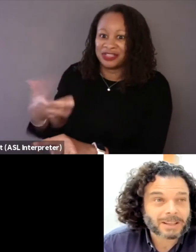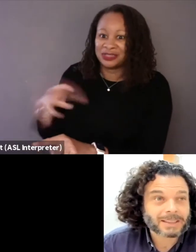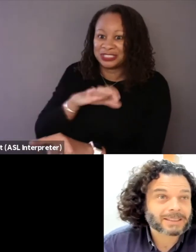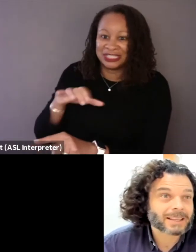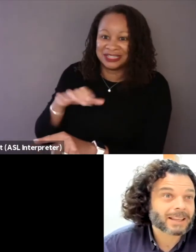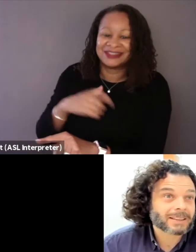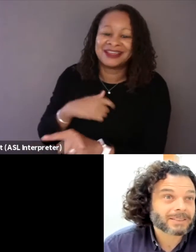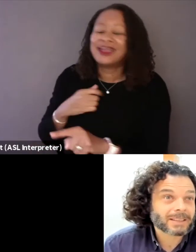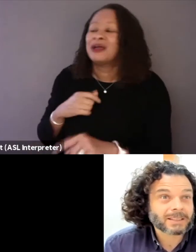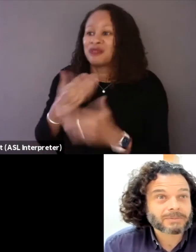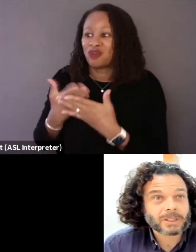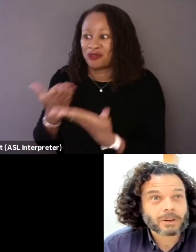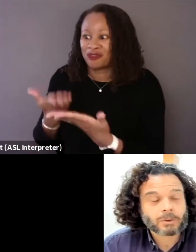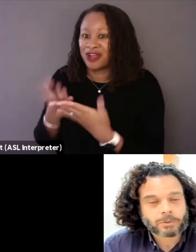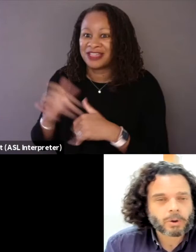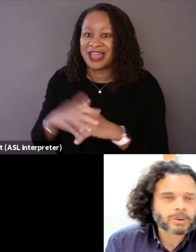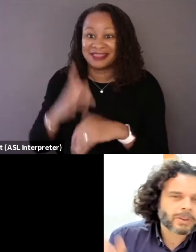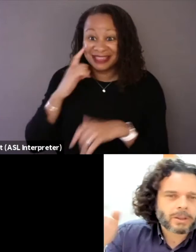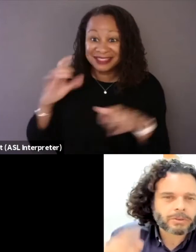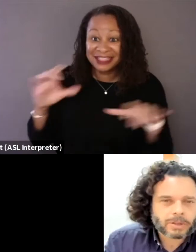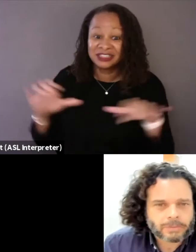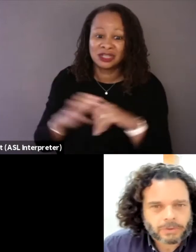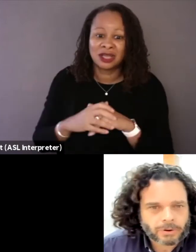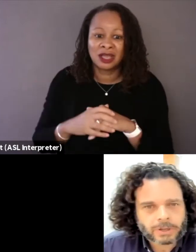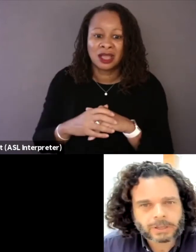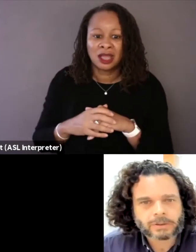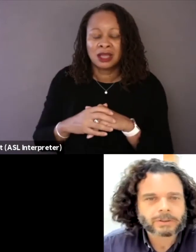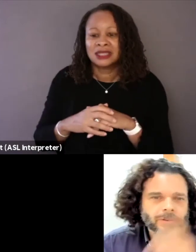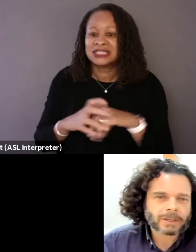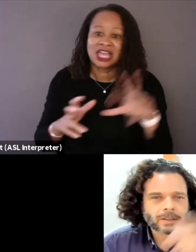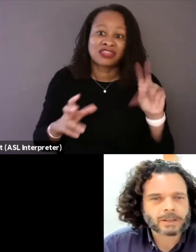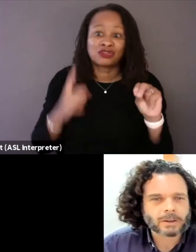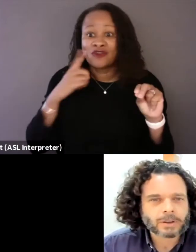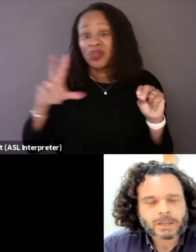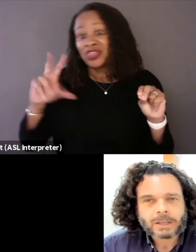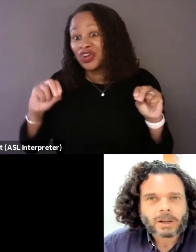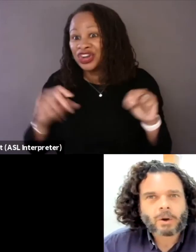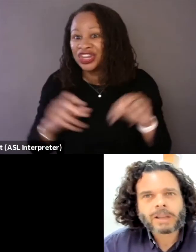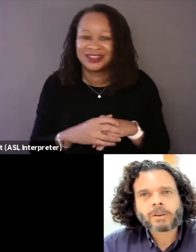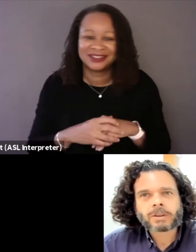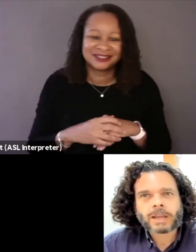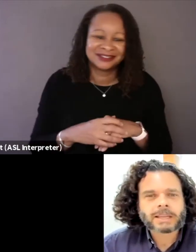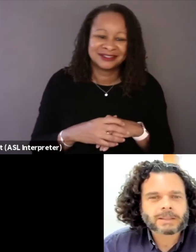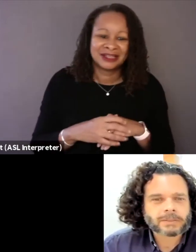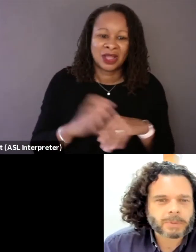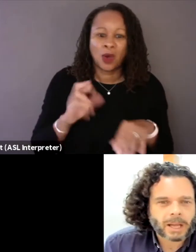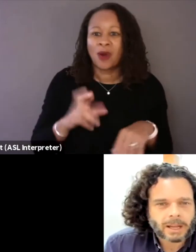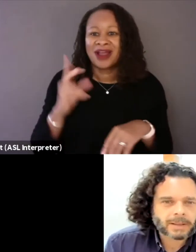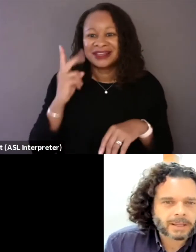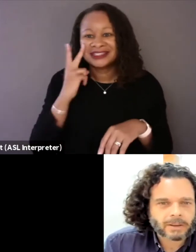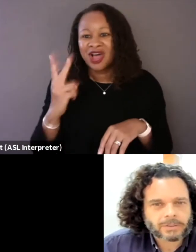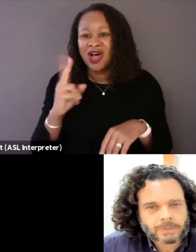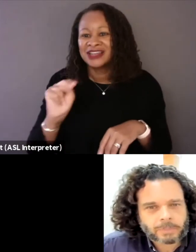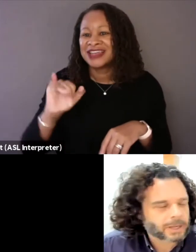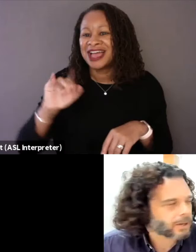I think they like, see, you know, oh, it's like a 30 for 30, or it's like, you know, oh, I saw Nike did some content on this player